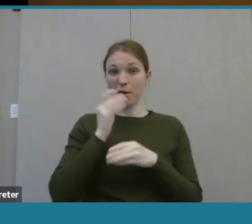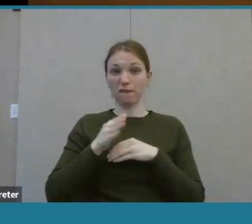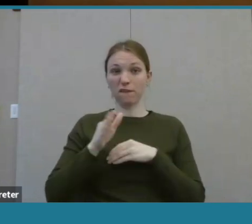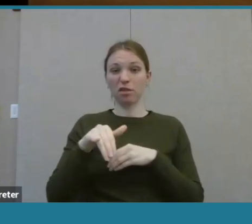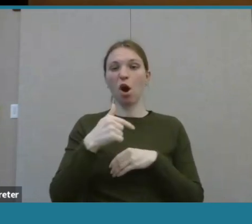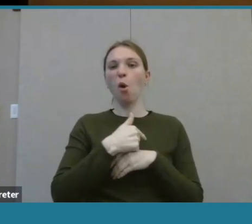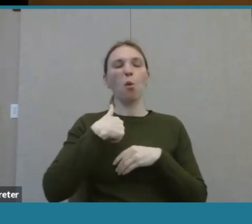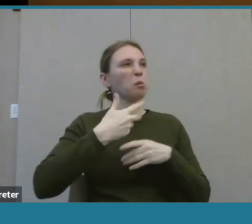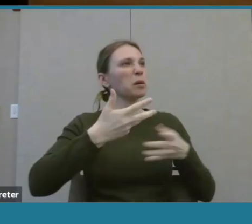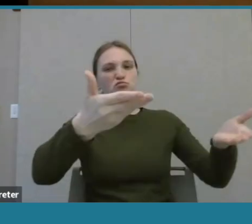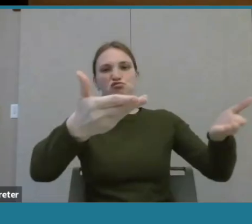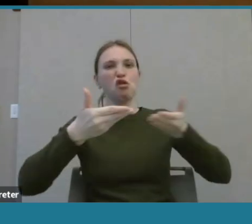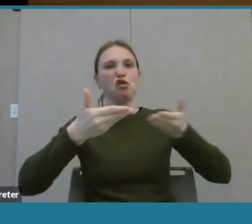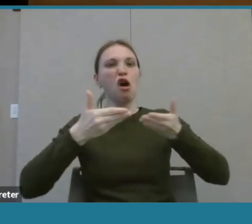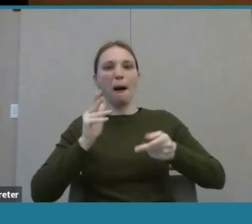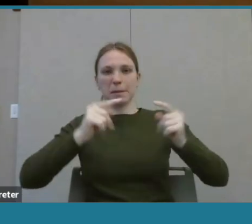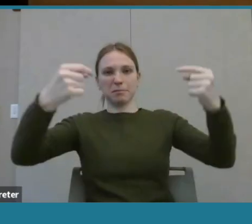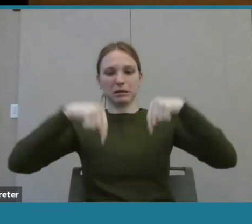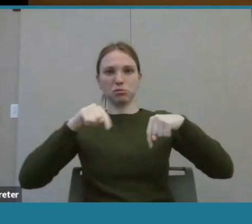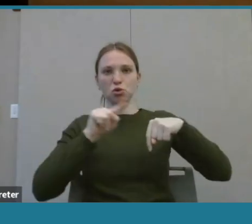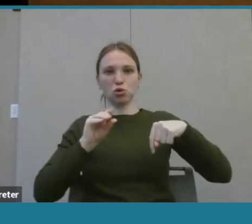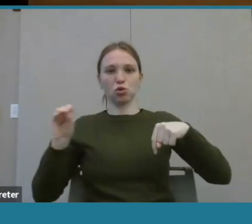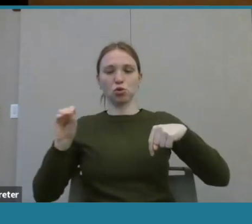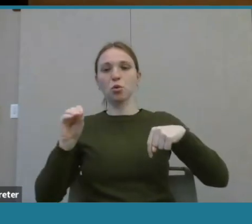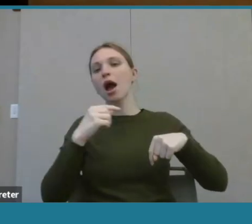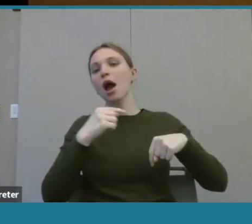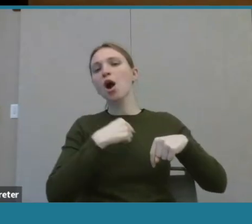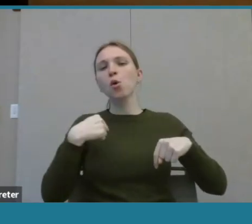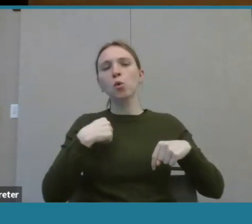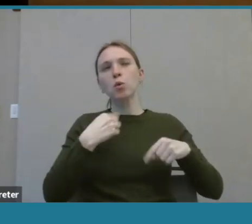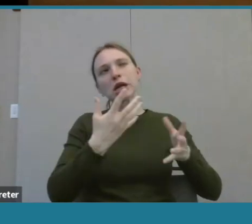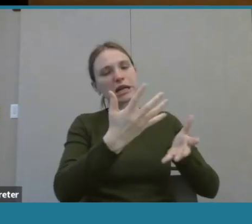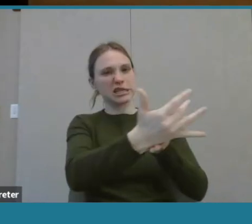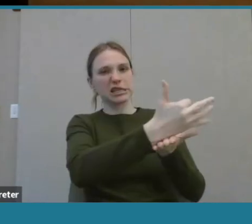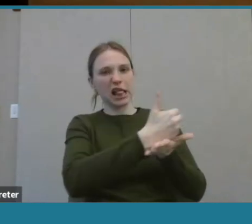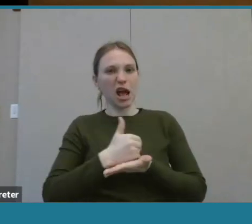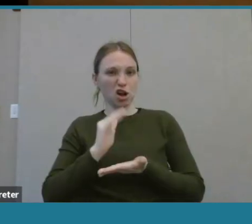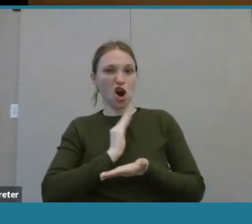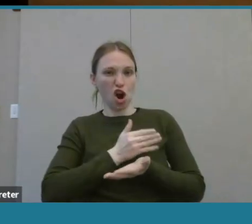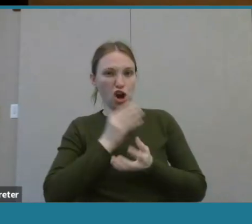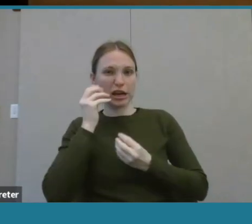of people to the zoo and we went and visited what, from data we've collected from guests, are kind of identified as our most popular animals.